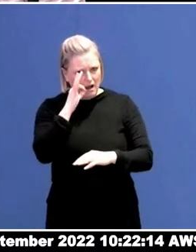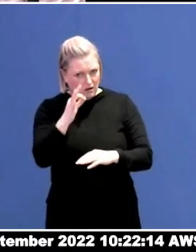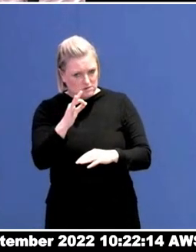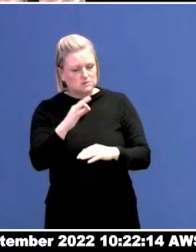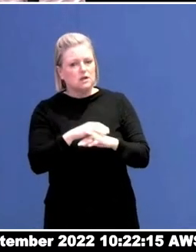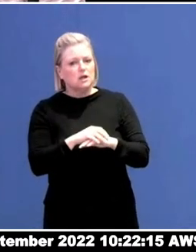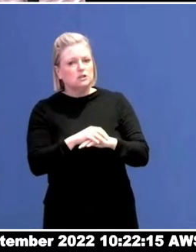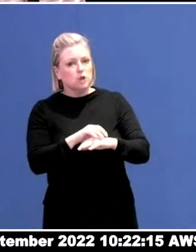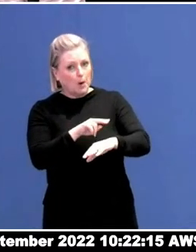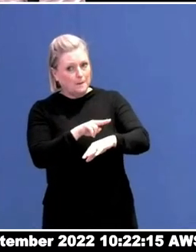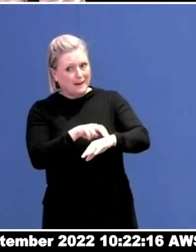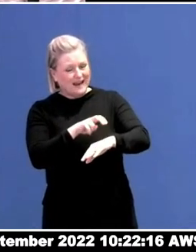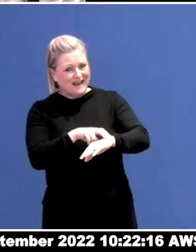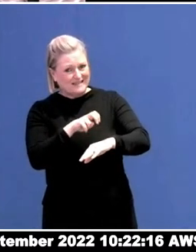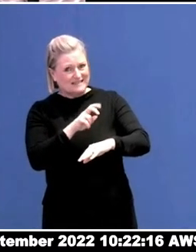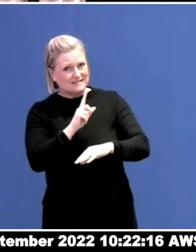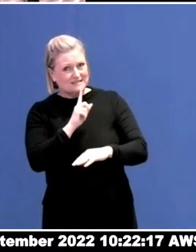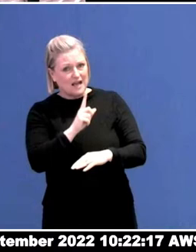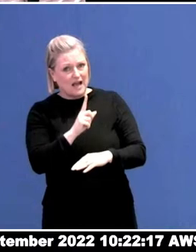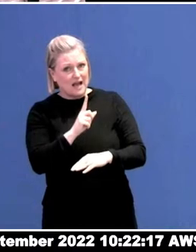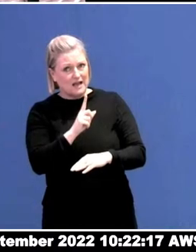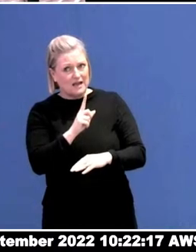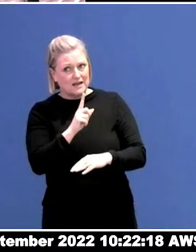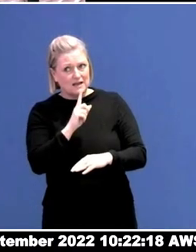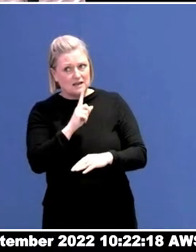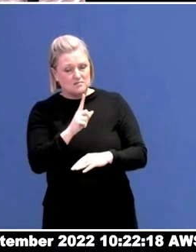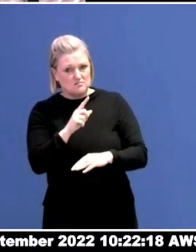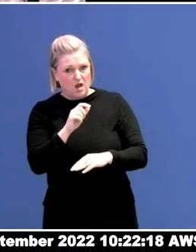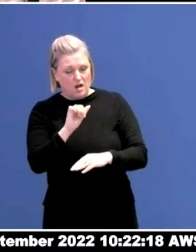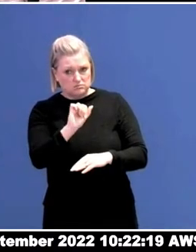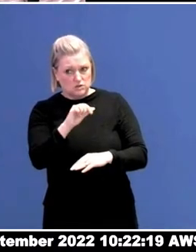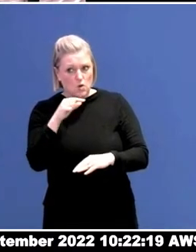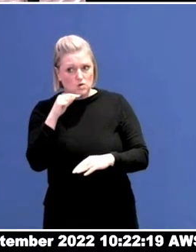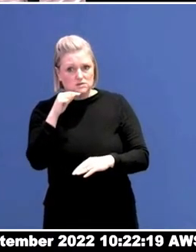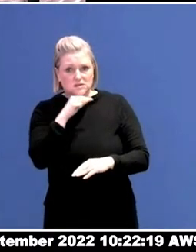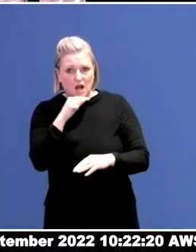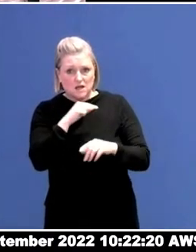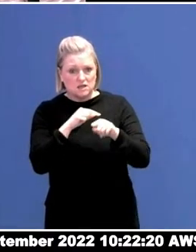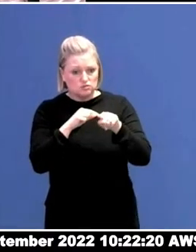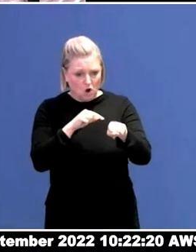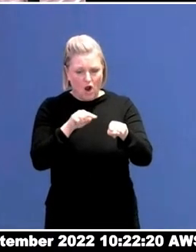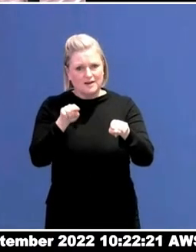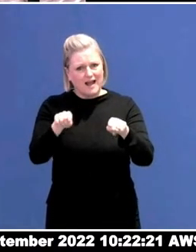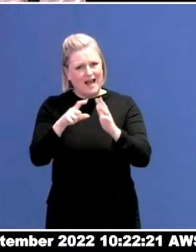police say anything about Aaron and his cellmate having showered before they were